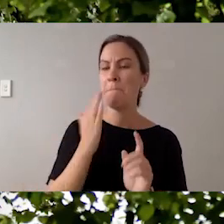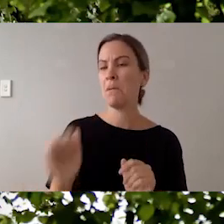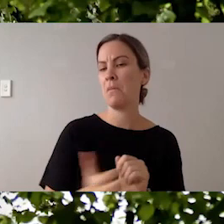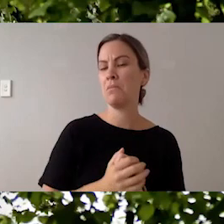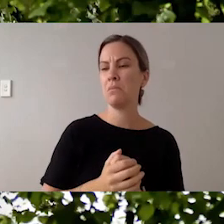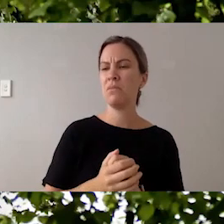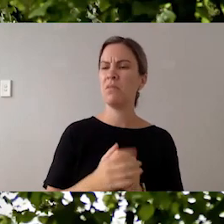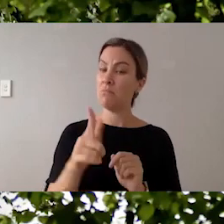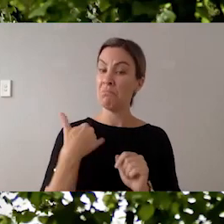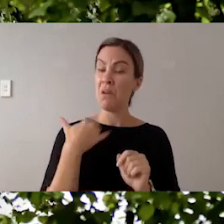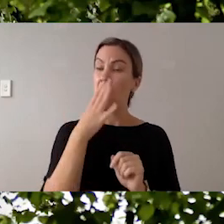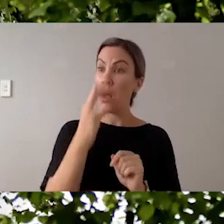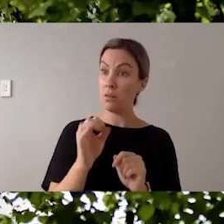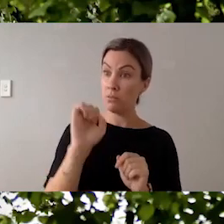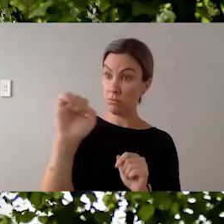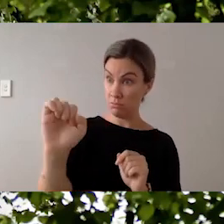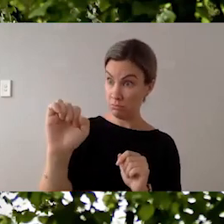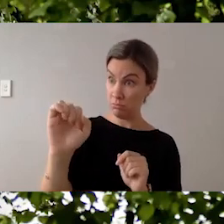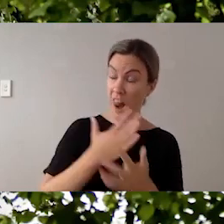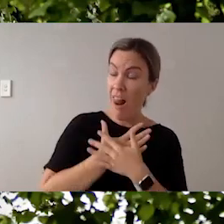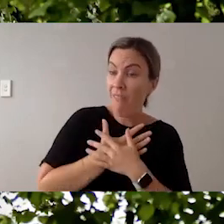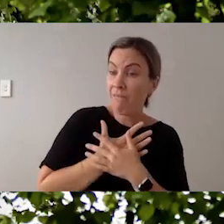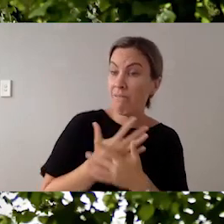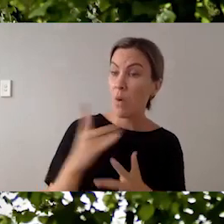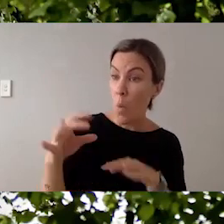said, "Of course I do. You know I do." I said, "That's fantastic. And